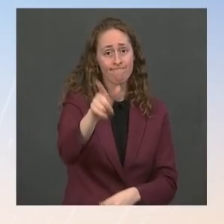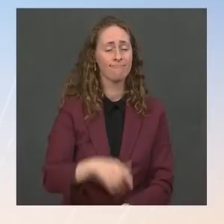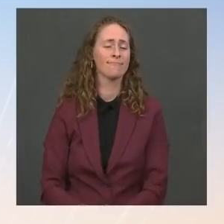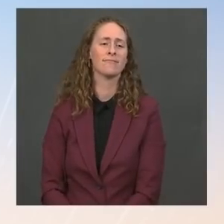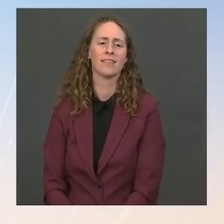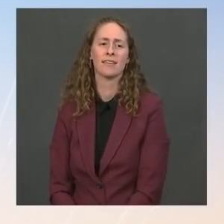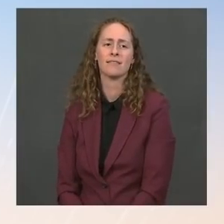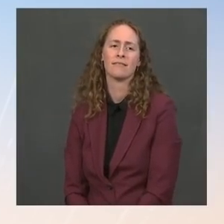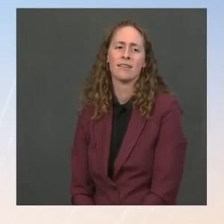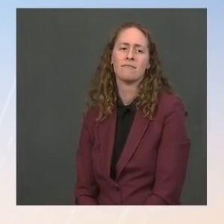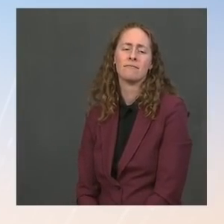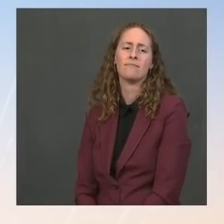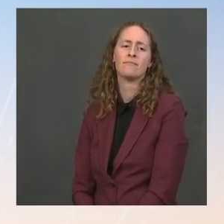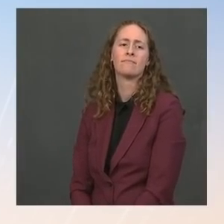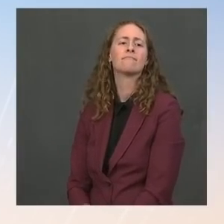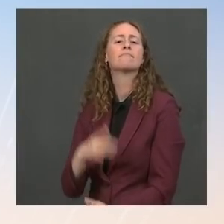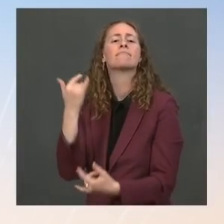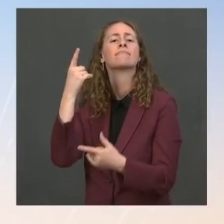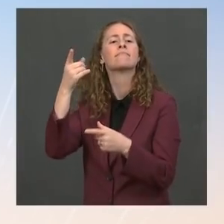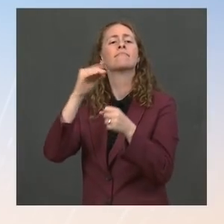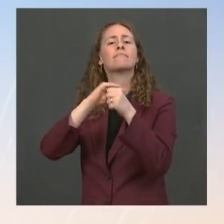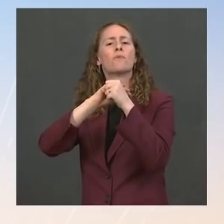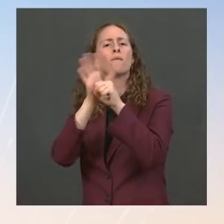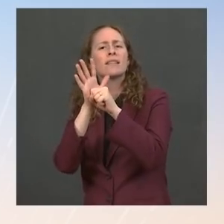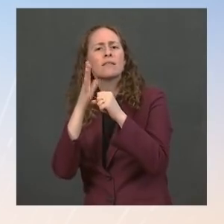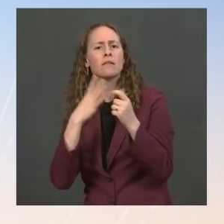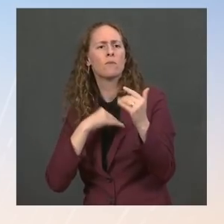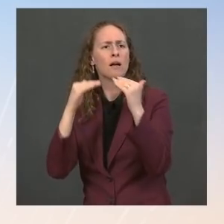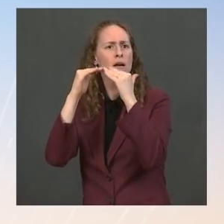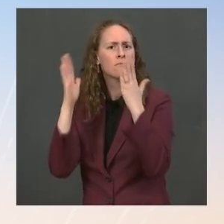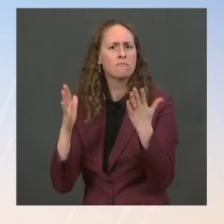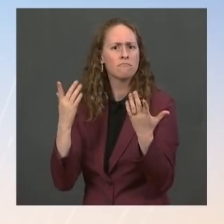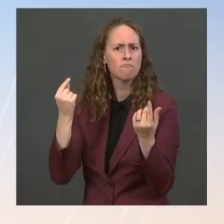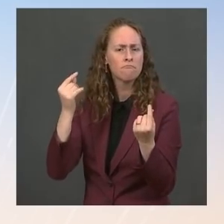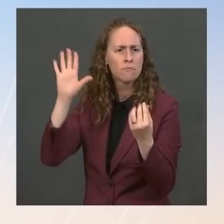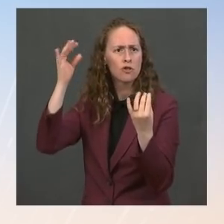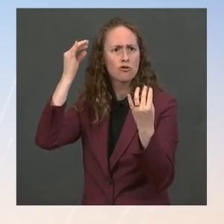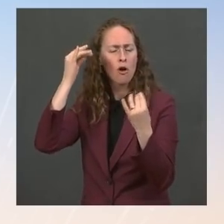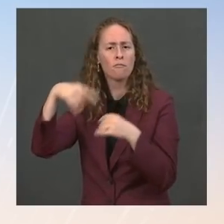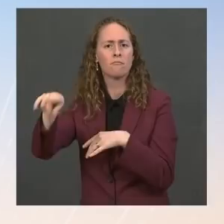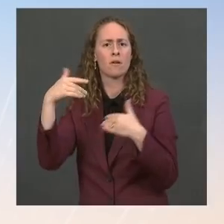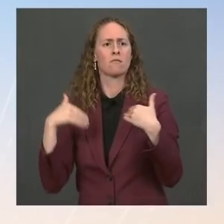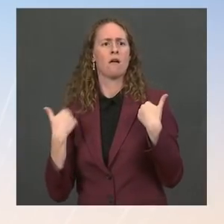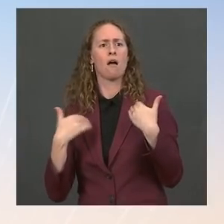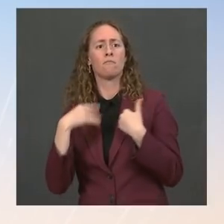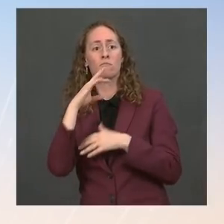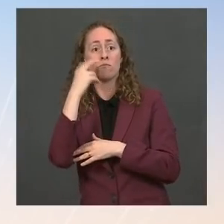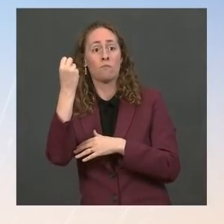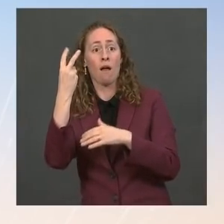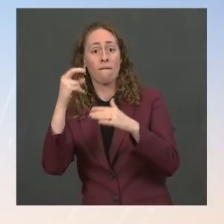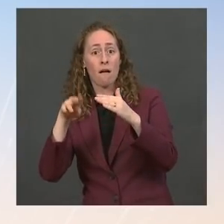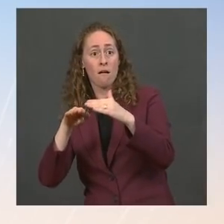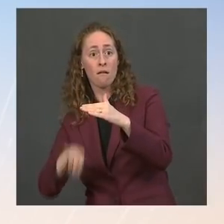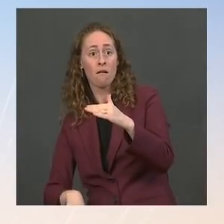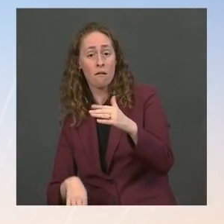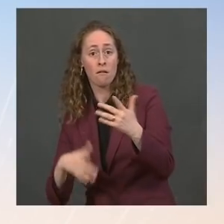on when kids younger than 12 will be able to get the vaccine? Is this before Thanksgiving? Are we thinking the end of October? What's the latest right now?